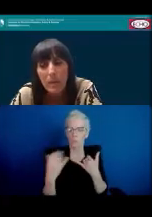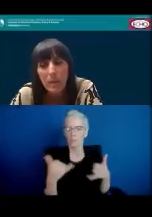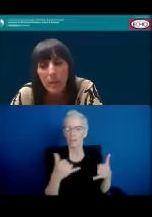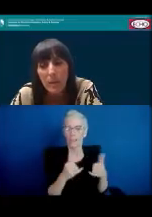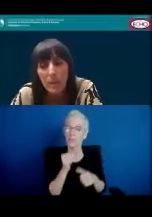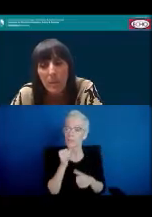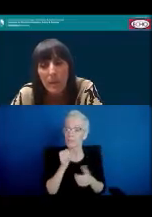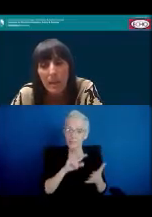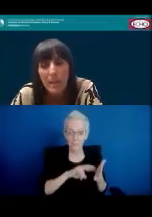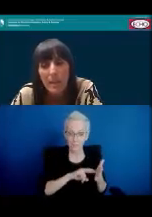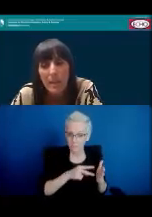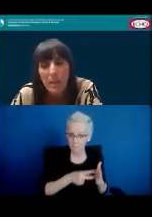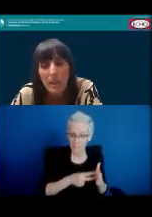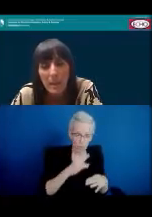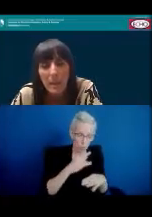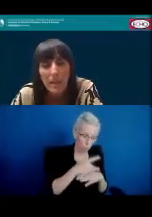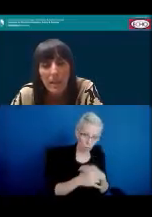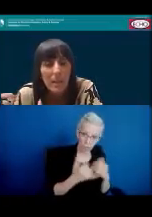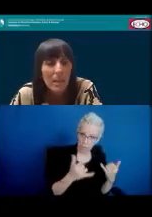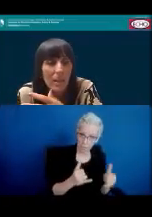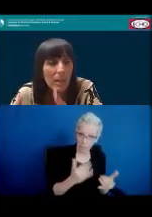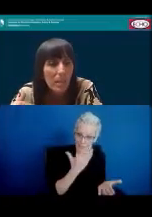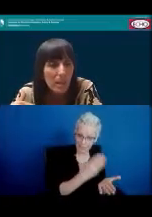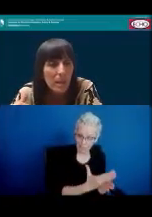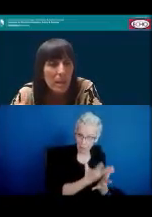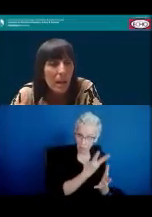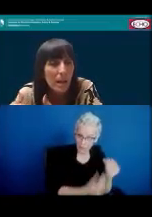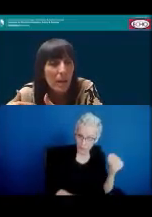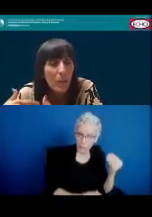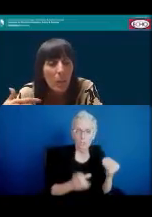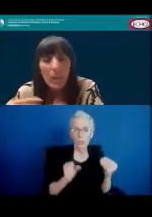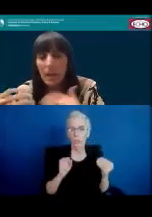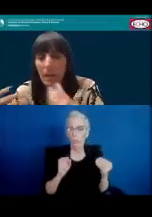earlier play disappears. It's just building on it. We all